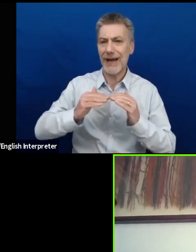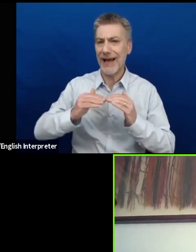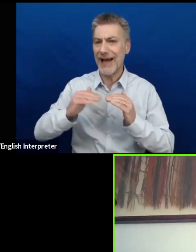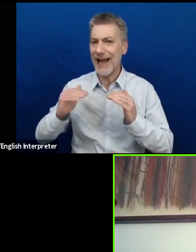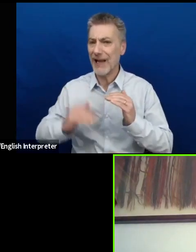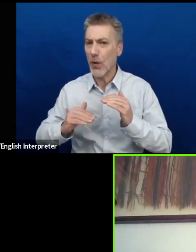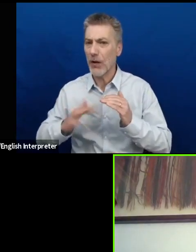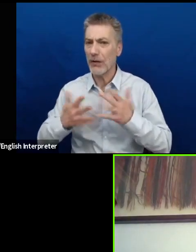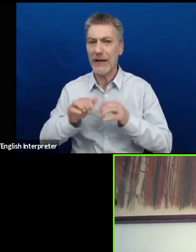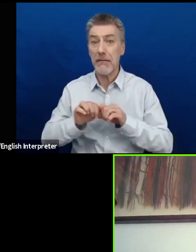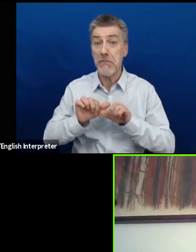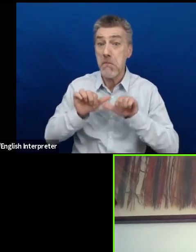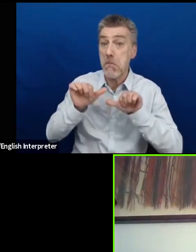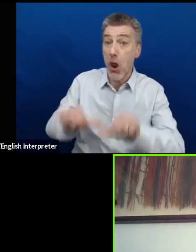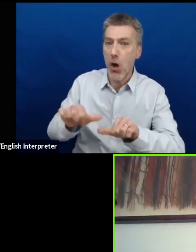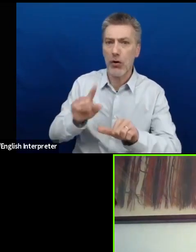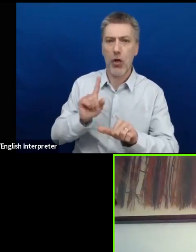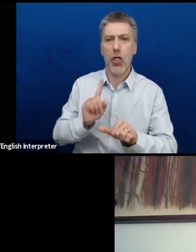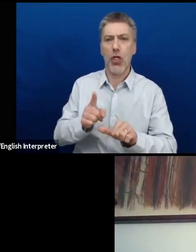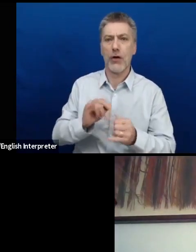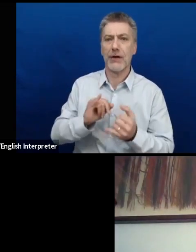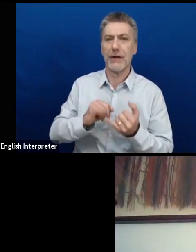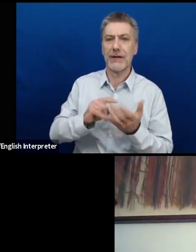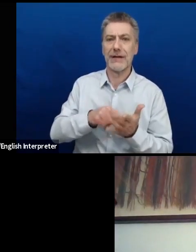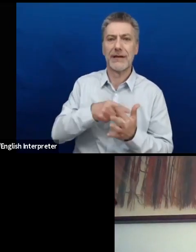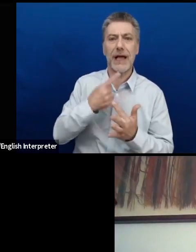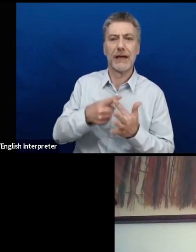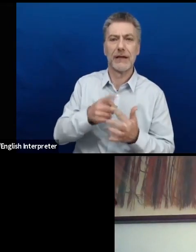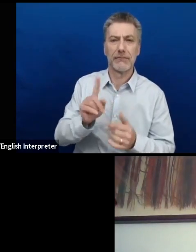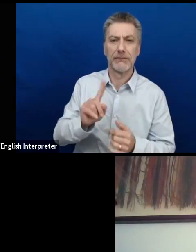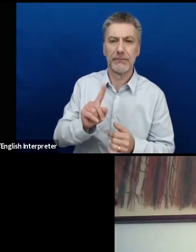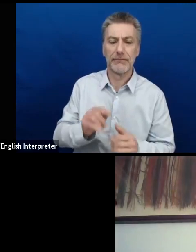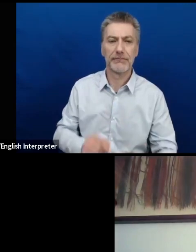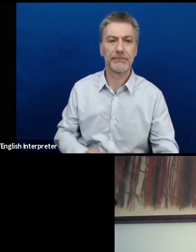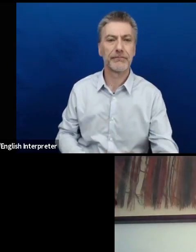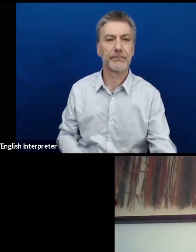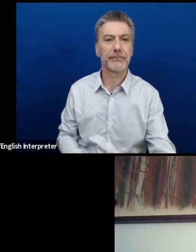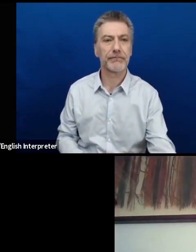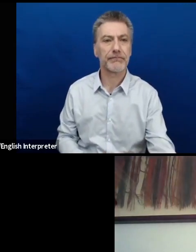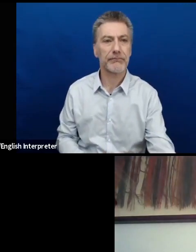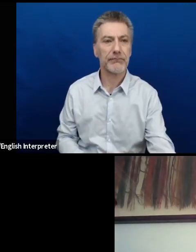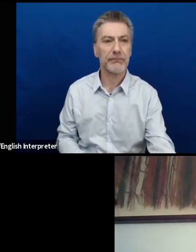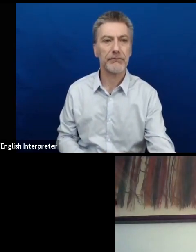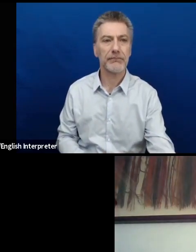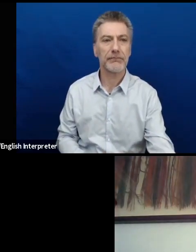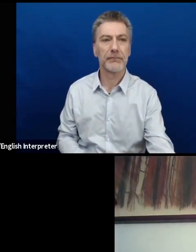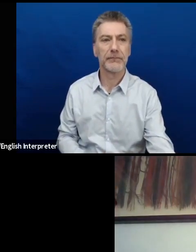CHAIR: Thank you very much. The second question is